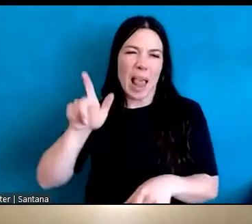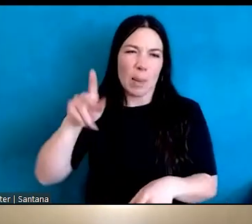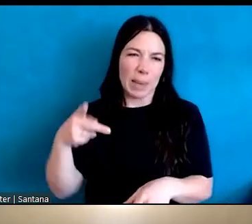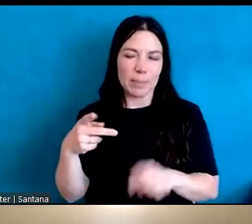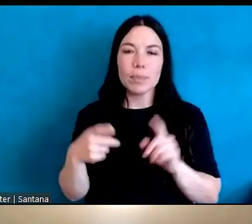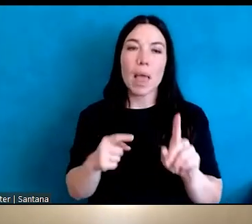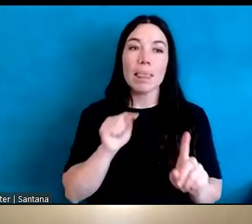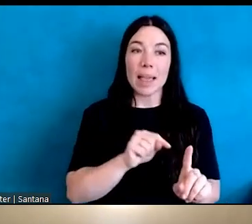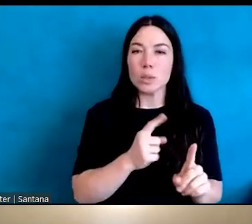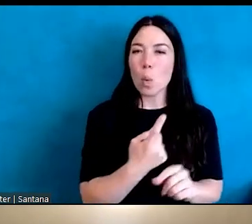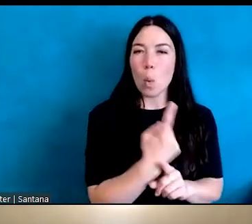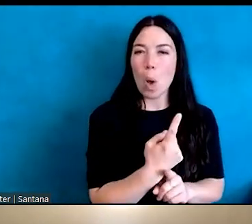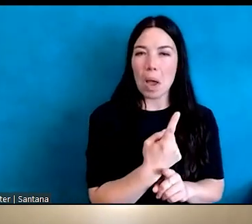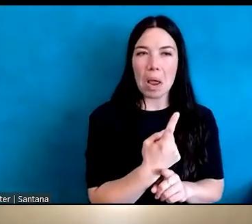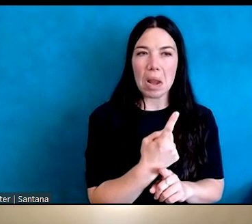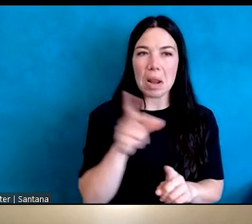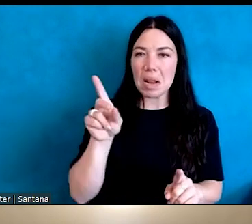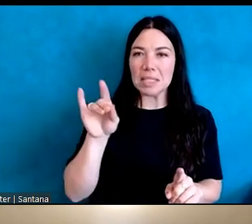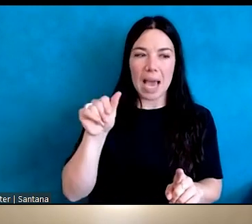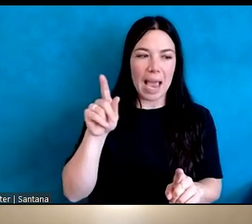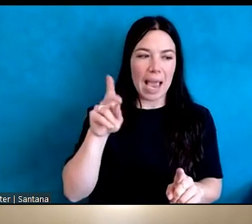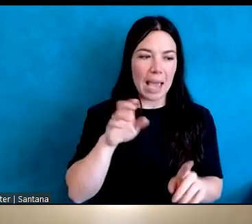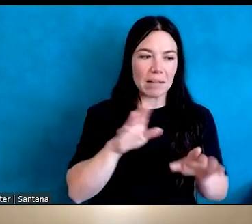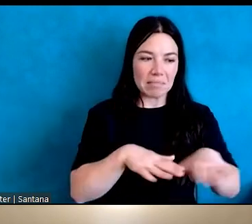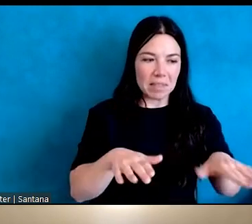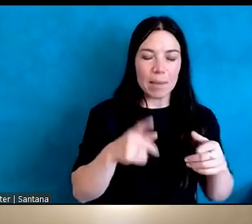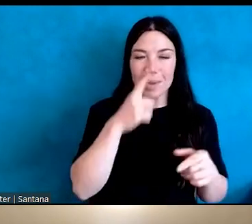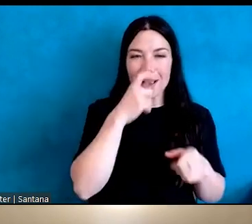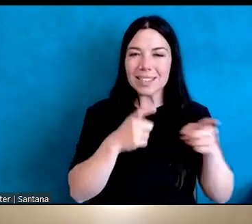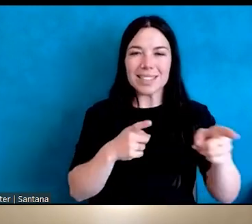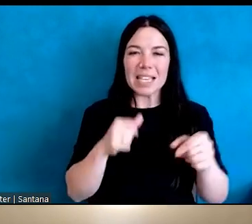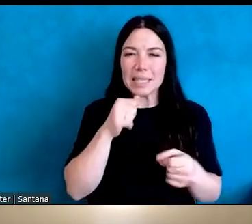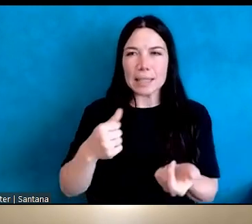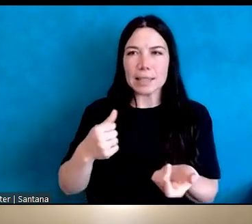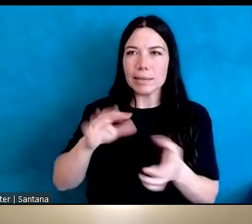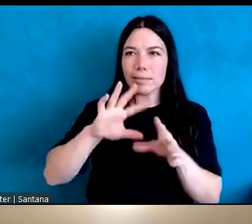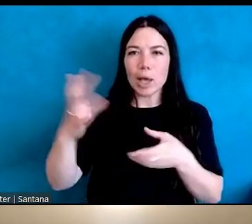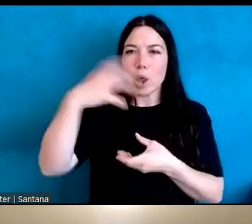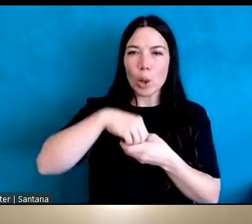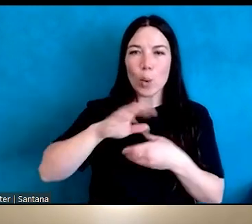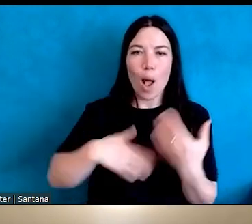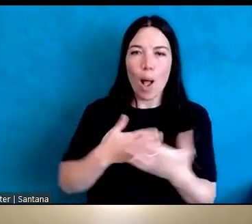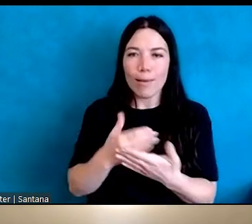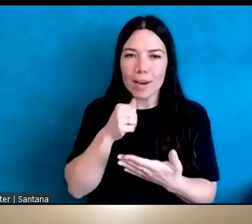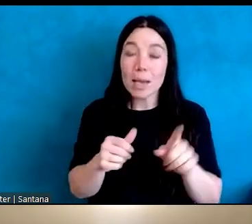because Discursis doesn't combine all of them, but suffice to say, this is a really reliable pattern that we found.